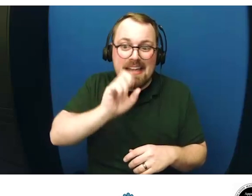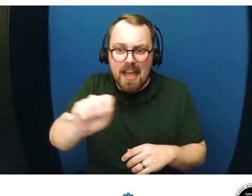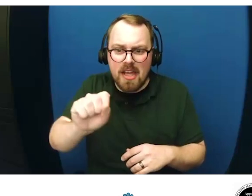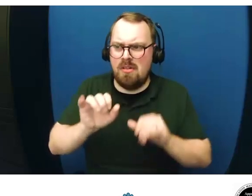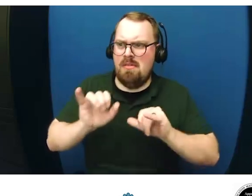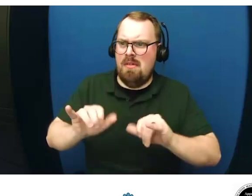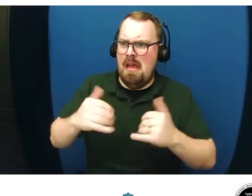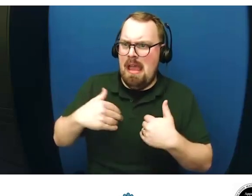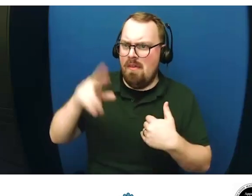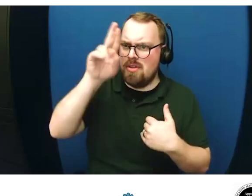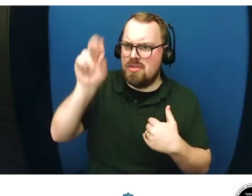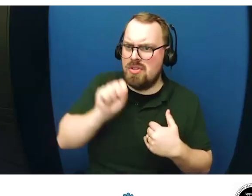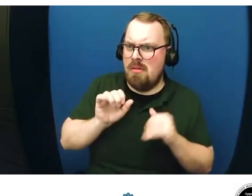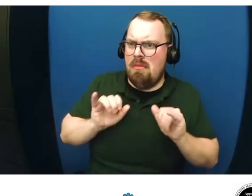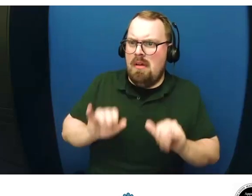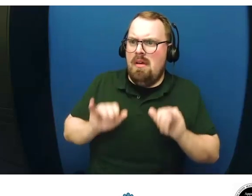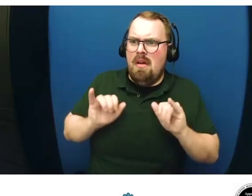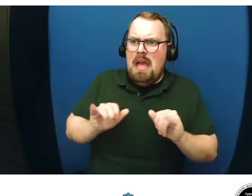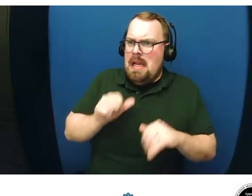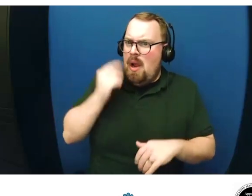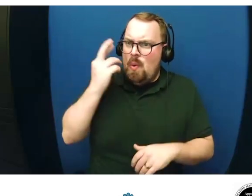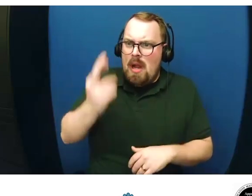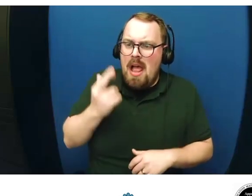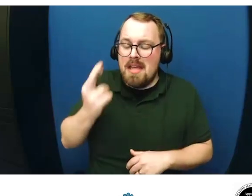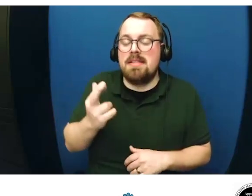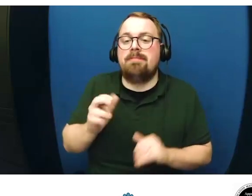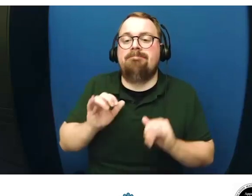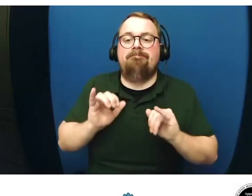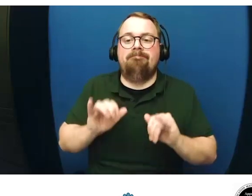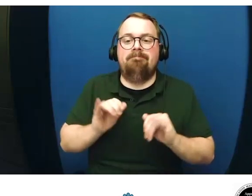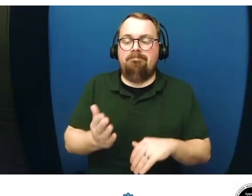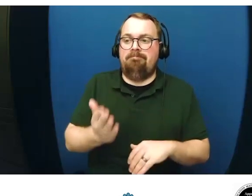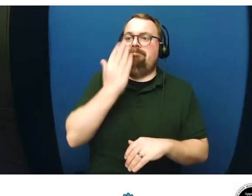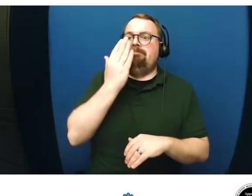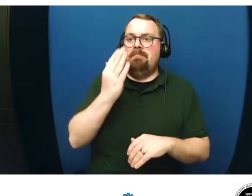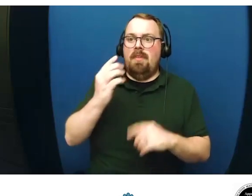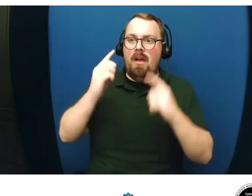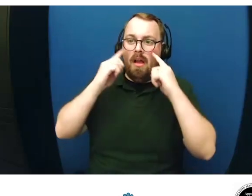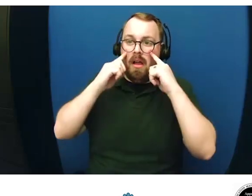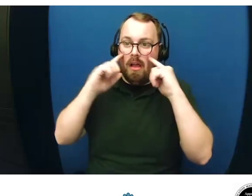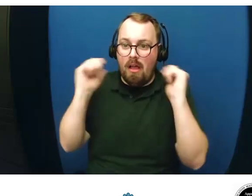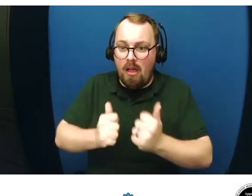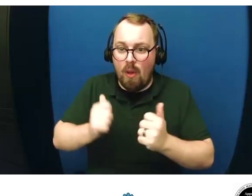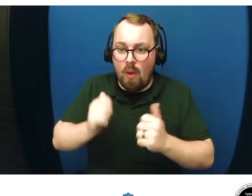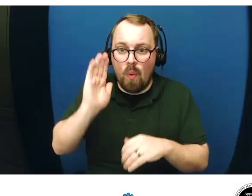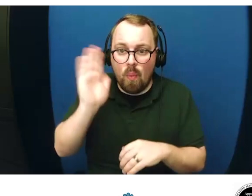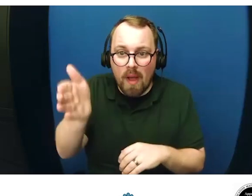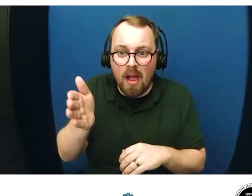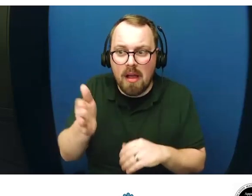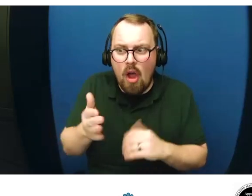that they have Usher Syndrome. They may learn that they are losing their vision, and they're already deaf.